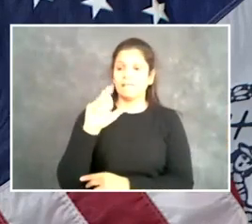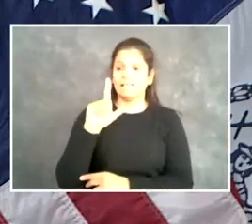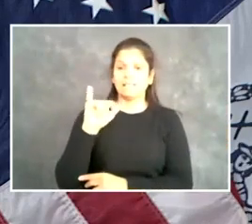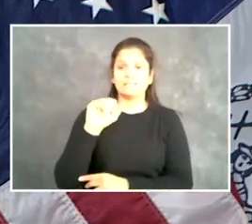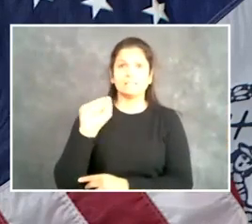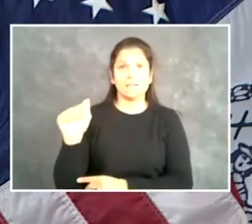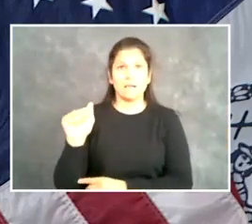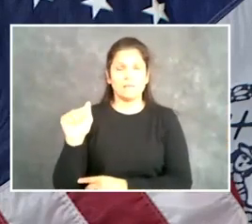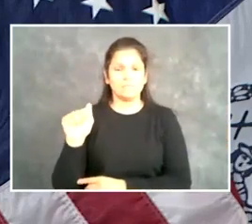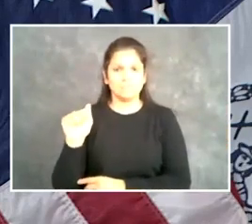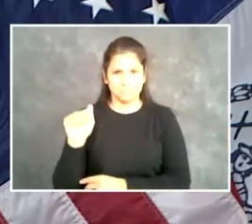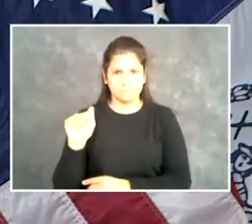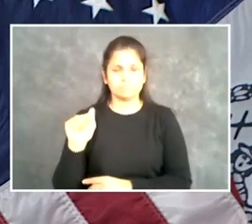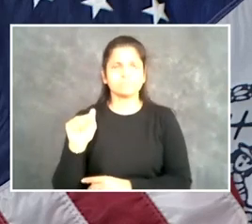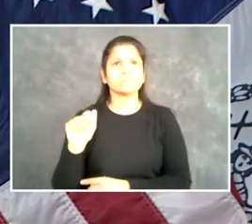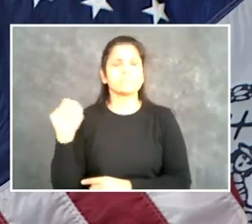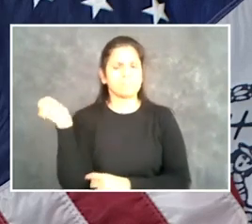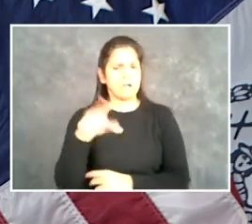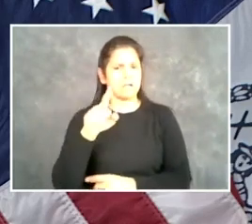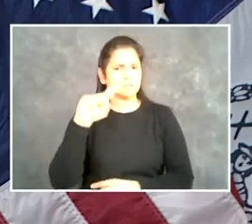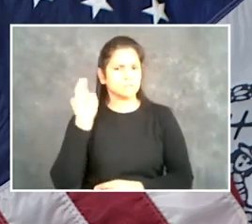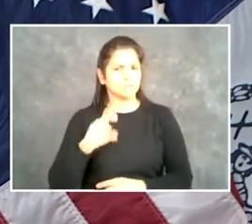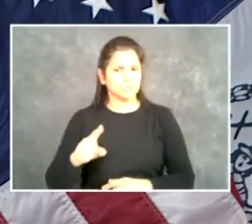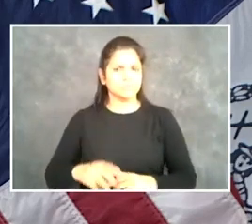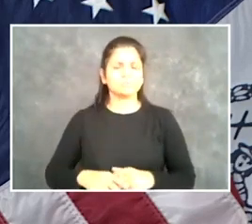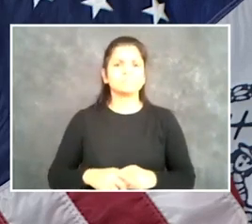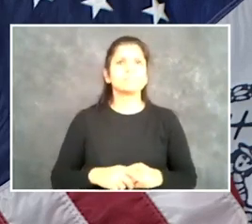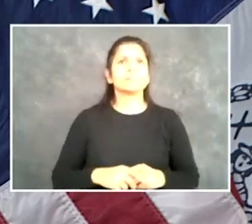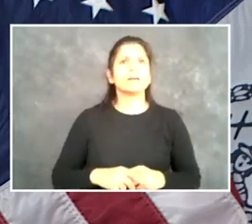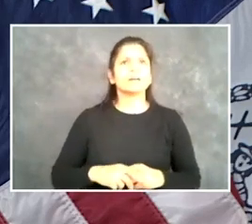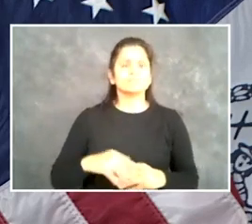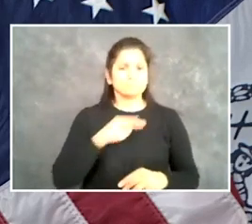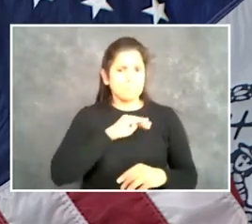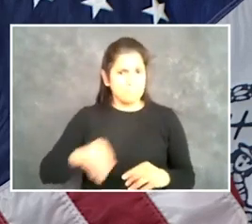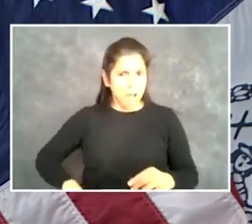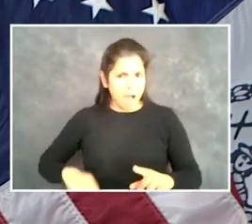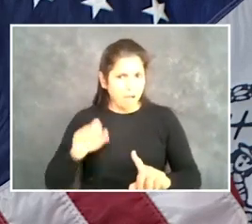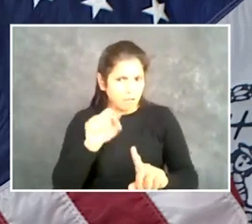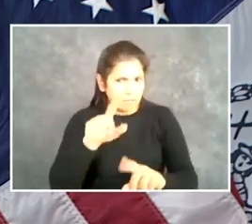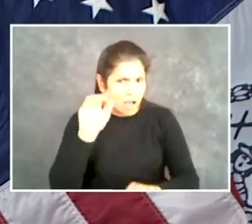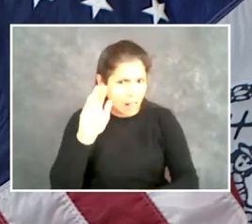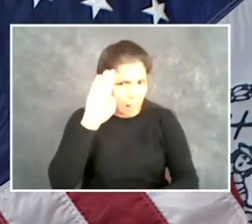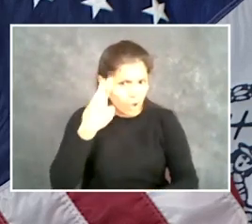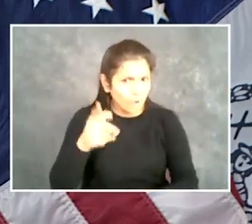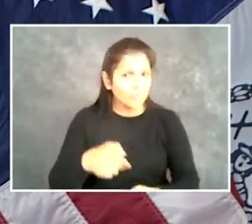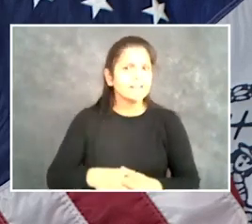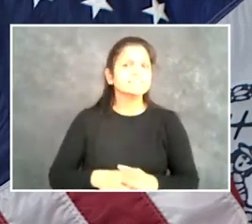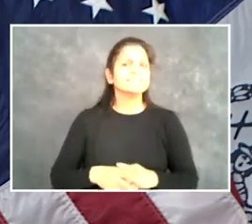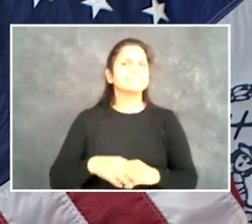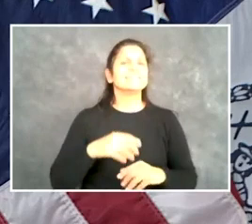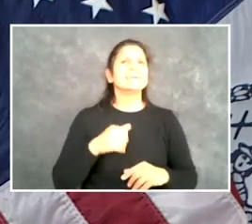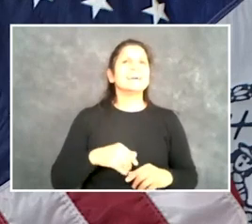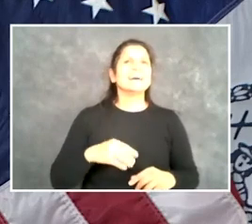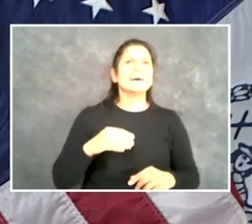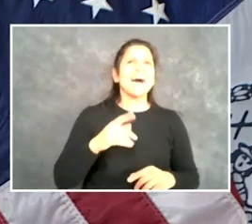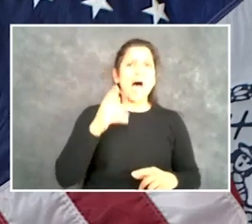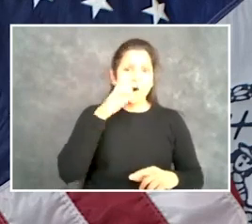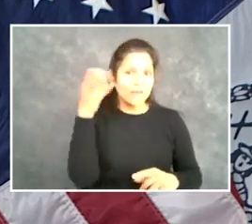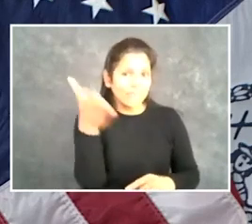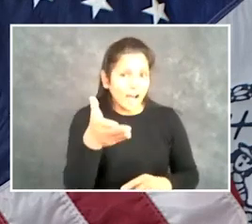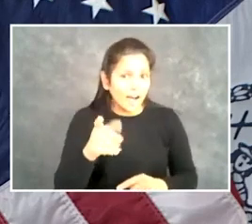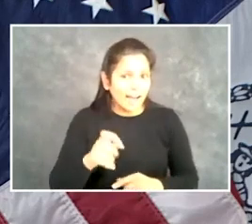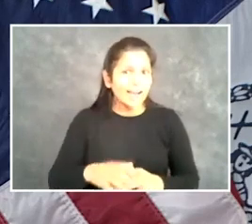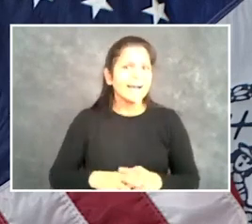THANK YOU.